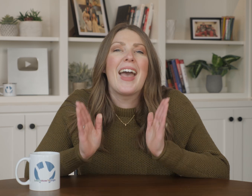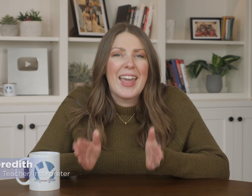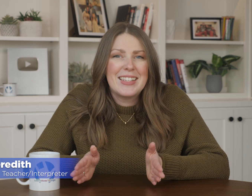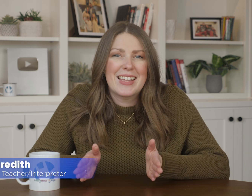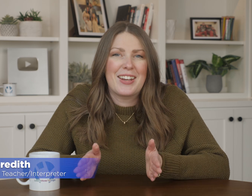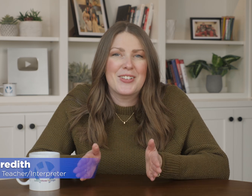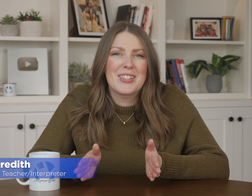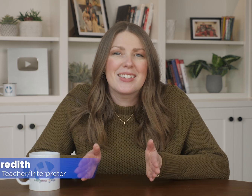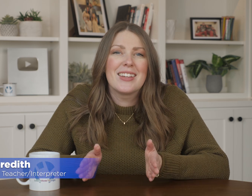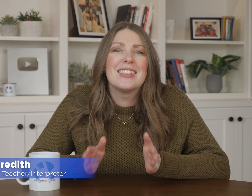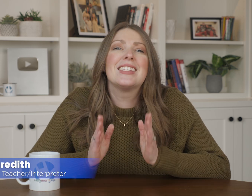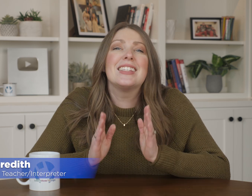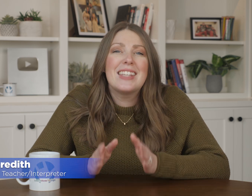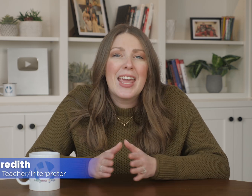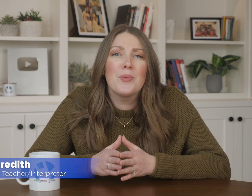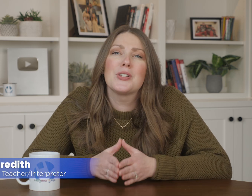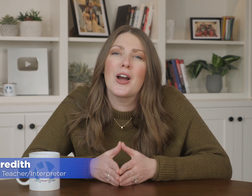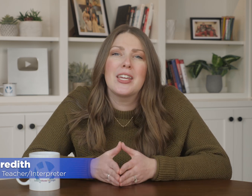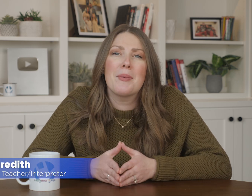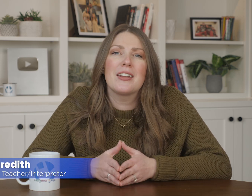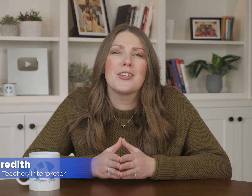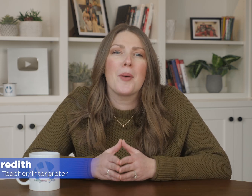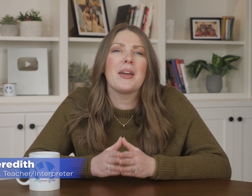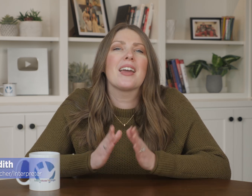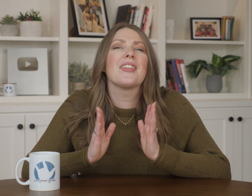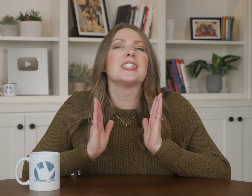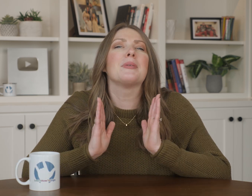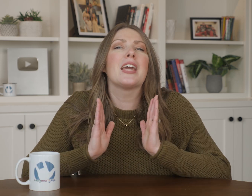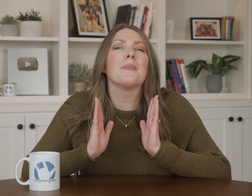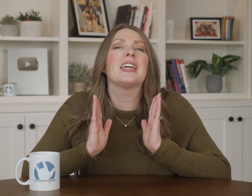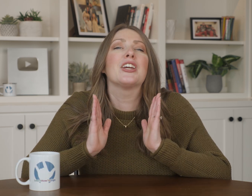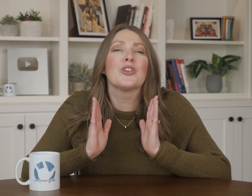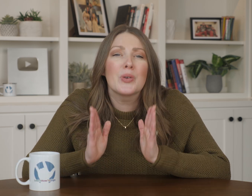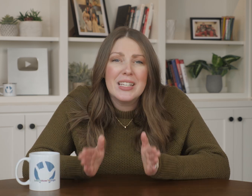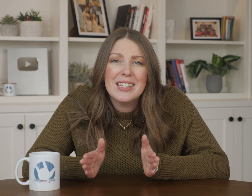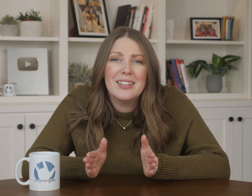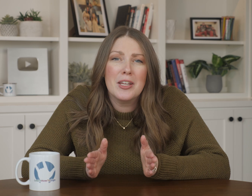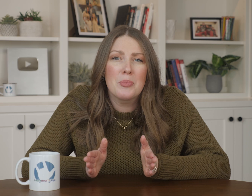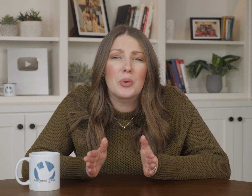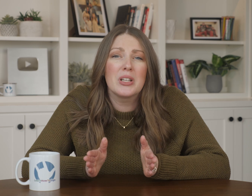Hey signers. Today we're talking about a topic that's becoming increasingly important